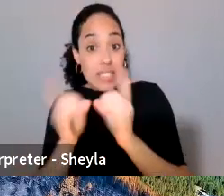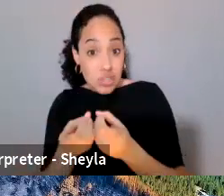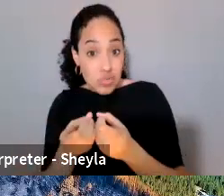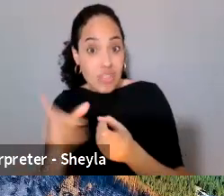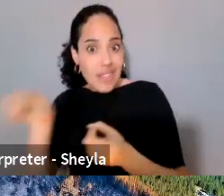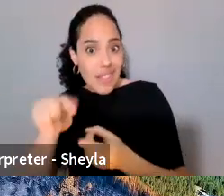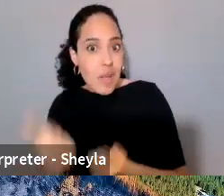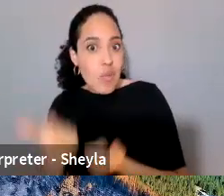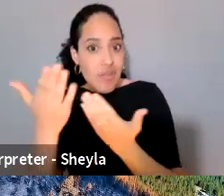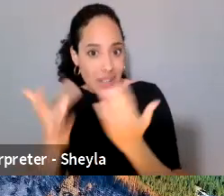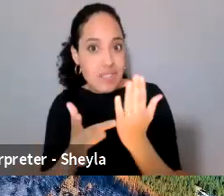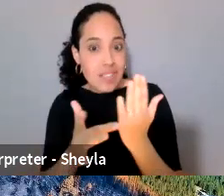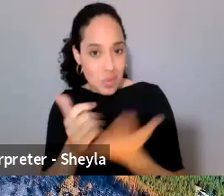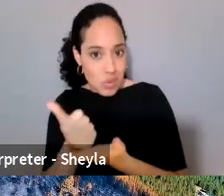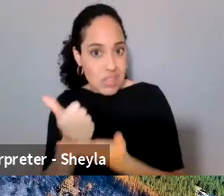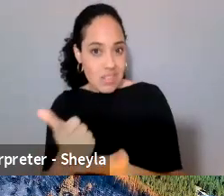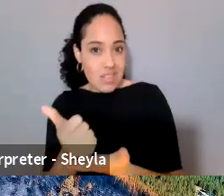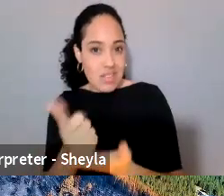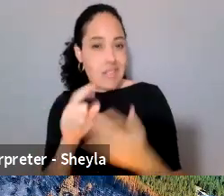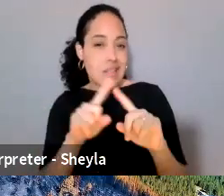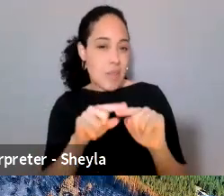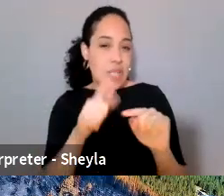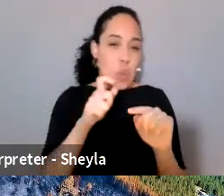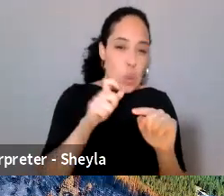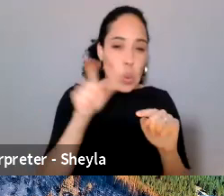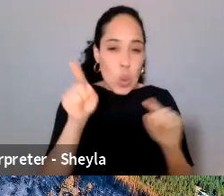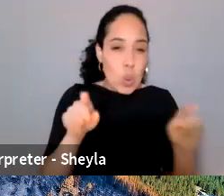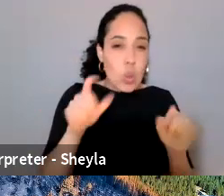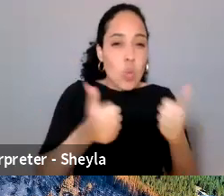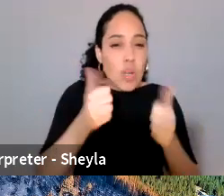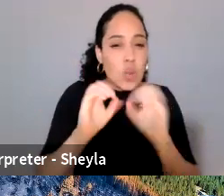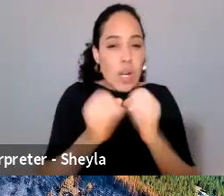um helps provide that assistance it may be a non-profit organization or your HOA